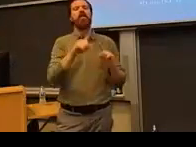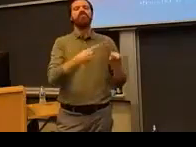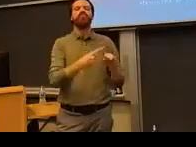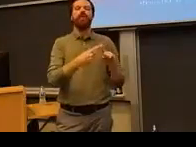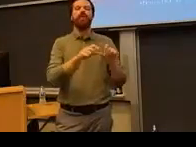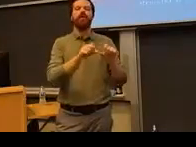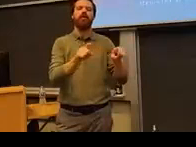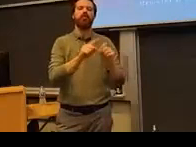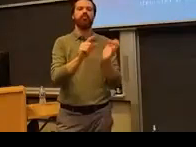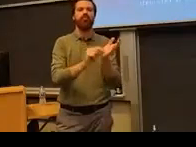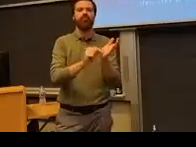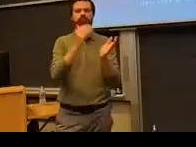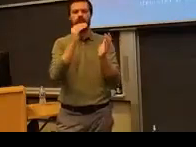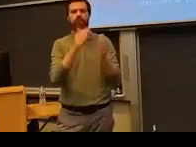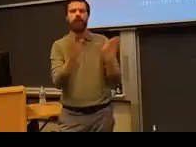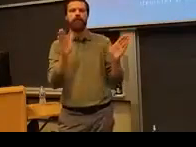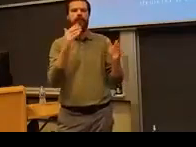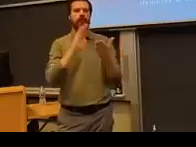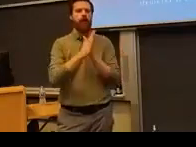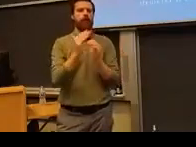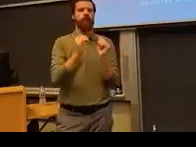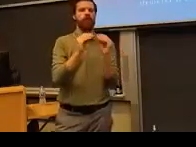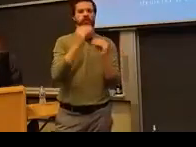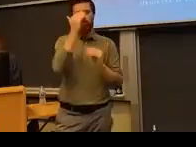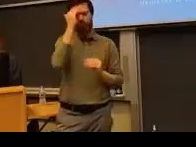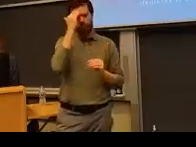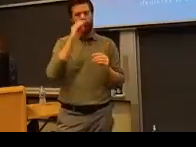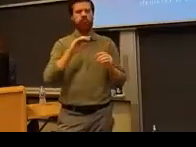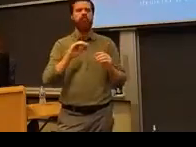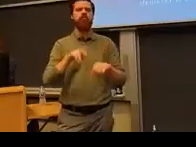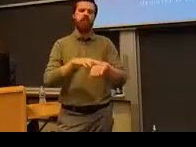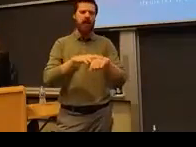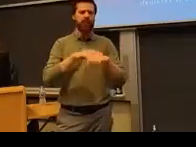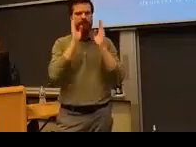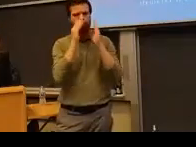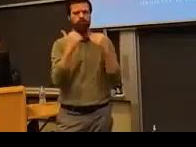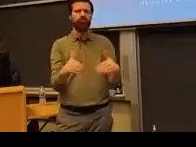um and you know it was really obvious there was a lot of national attention on it there a lot of